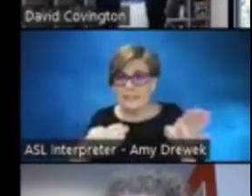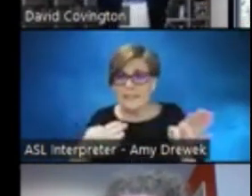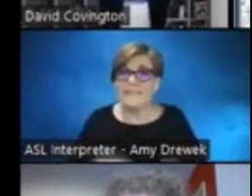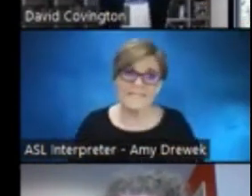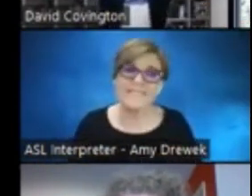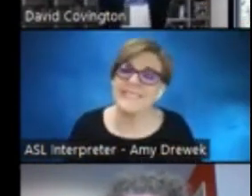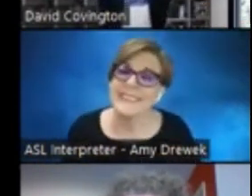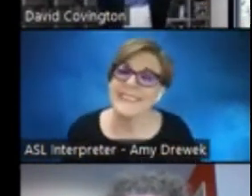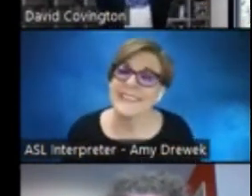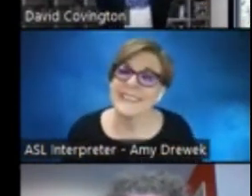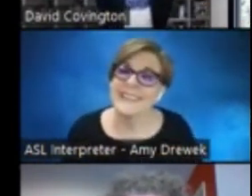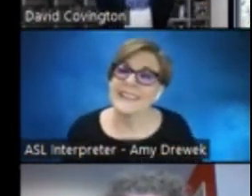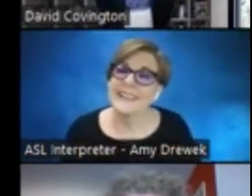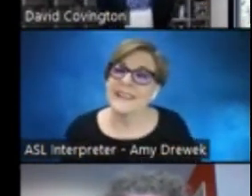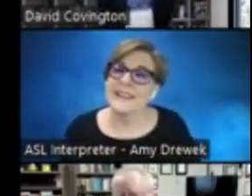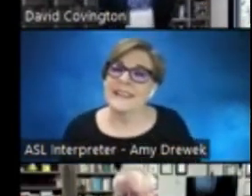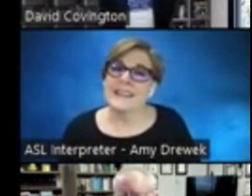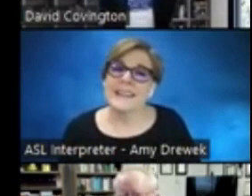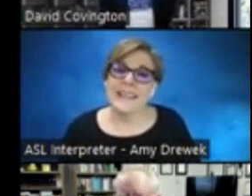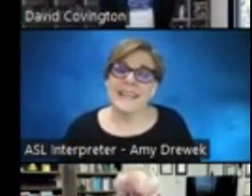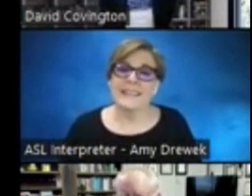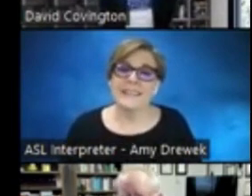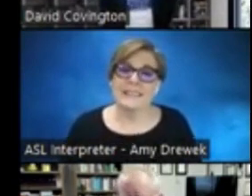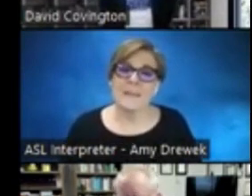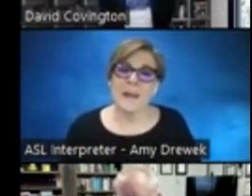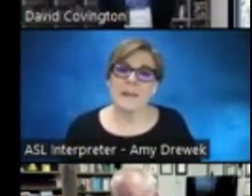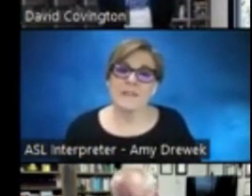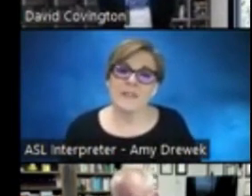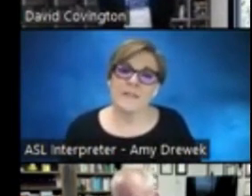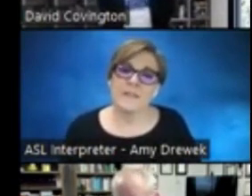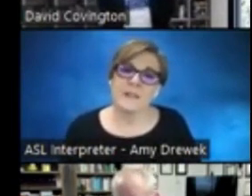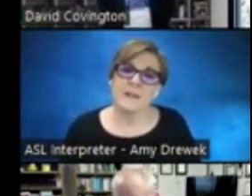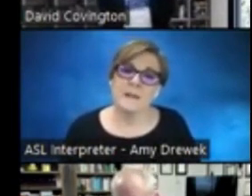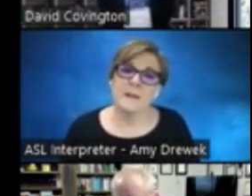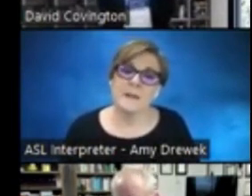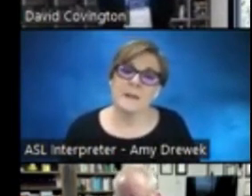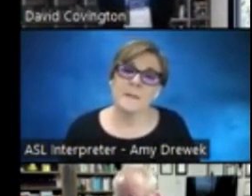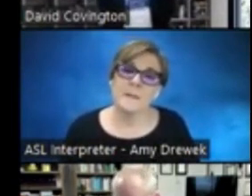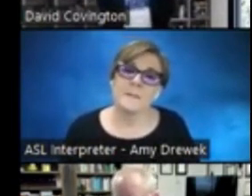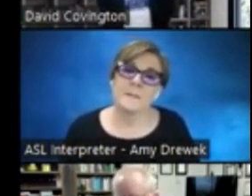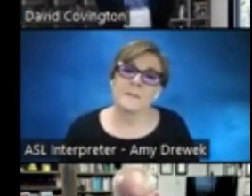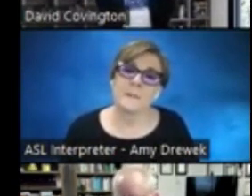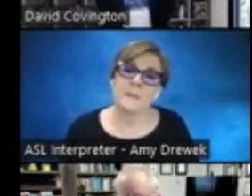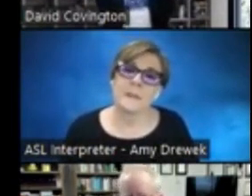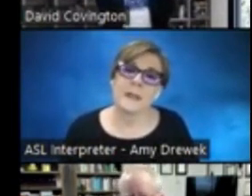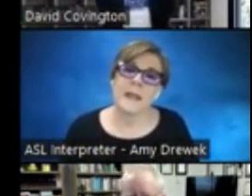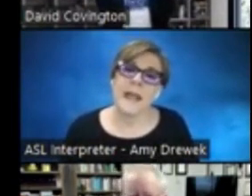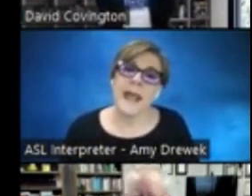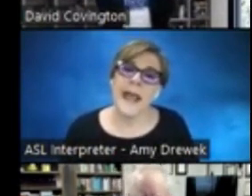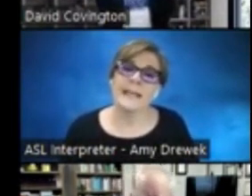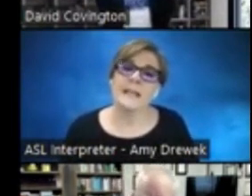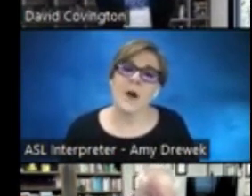IT IS A MAMMOTH SHIFT.